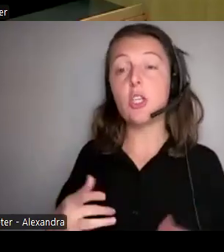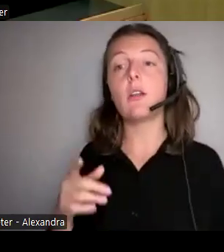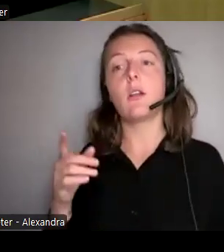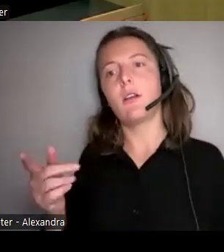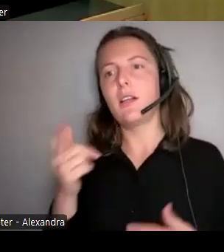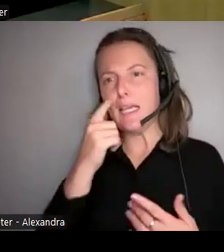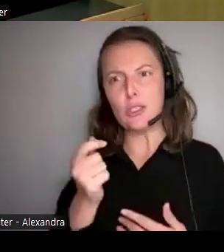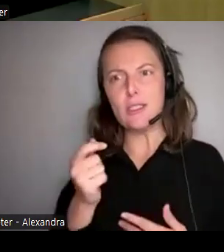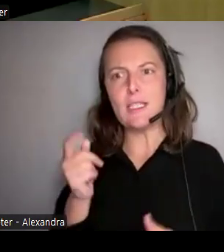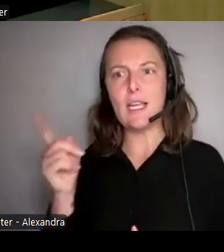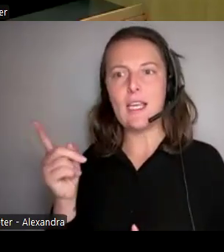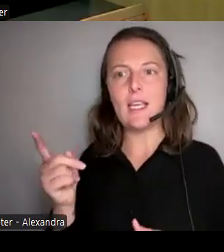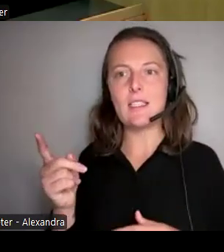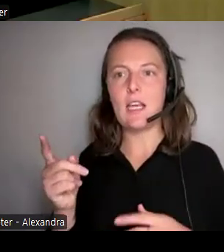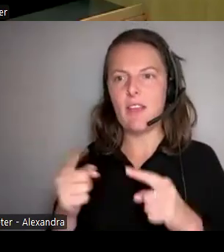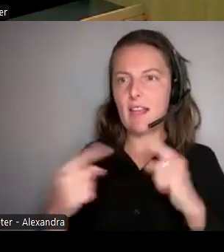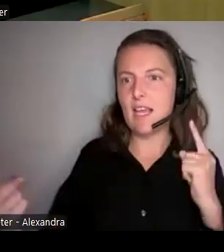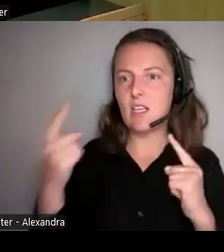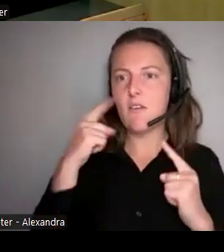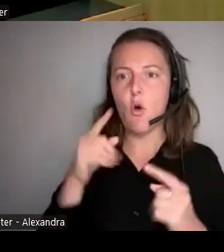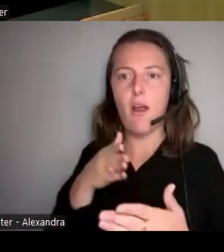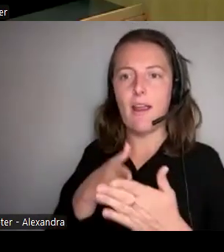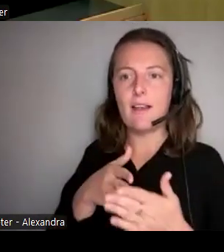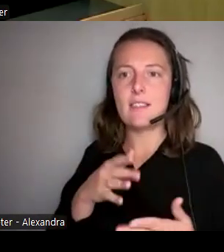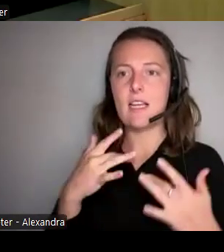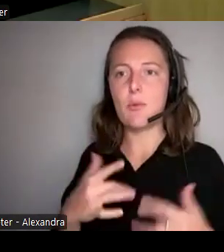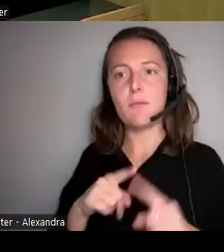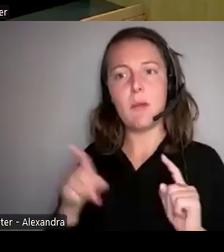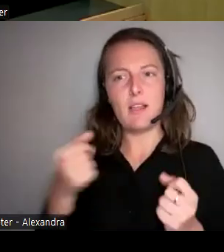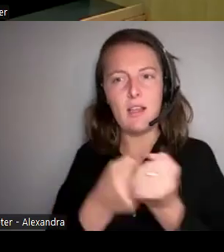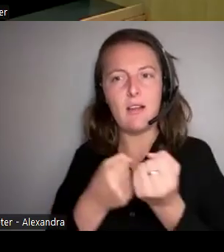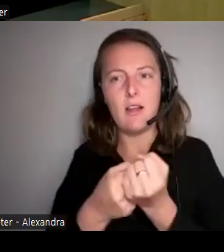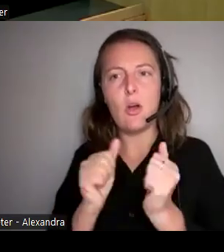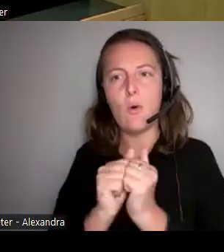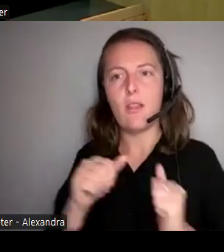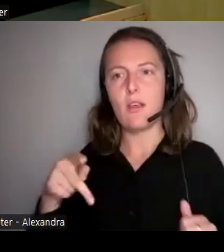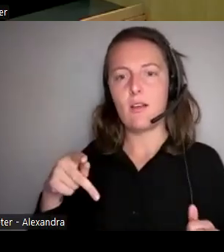as he's a a antagonist towards anti-depressants, he's totally full on board with psychedelics. So,